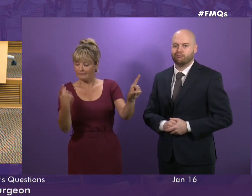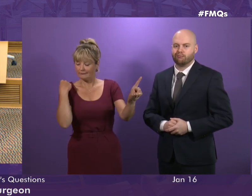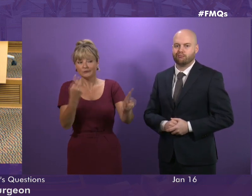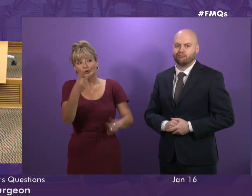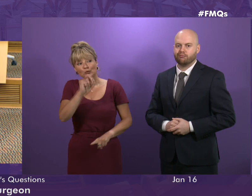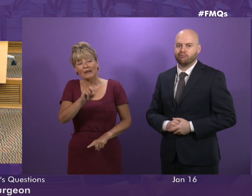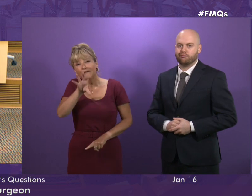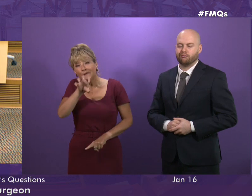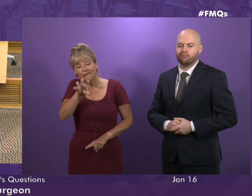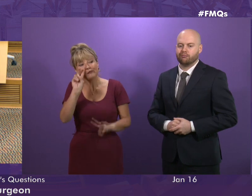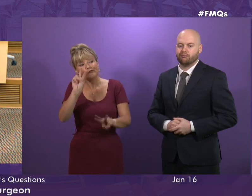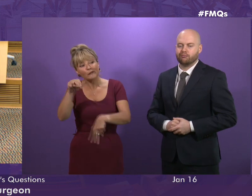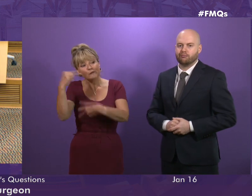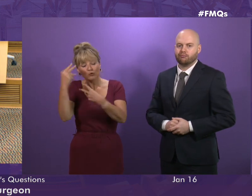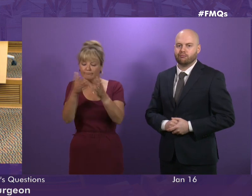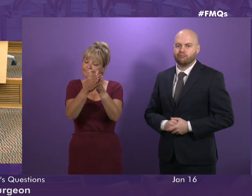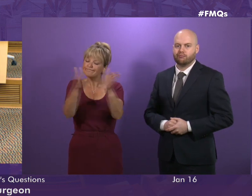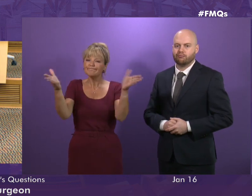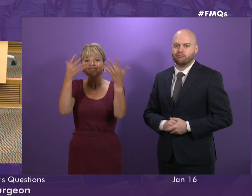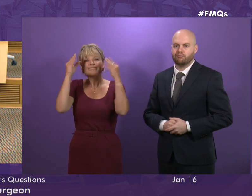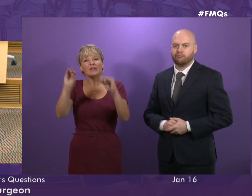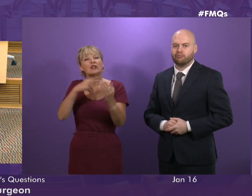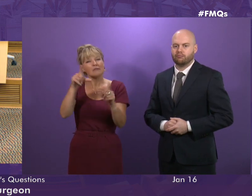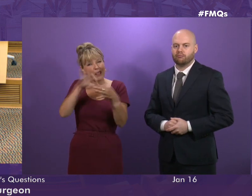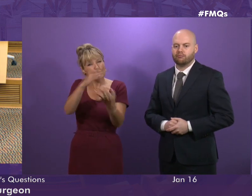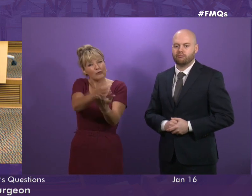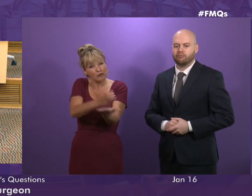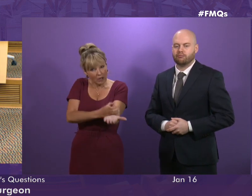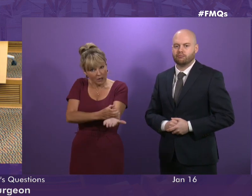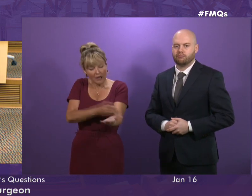education and the curriculum for excellence generally was carried out by the OECD, and